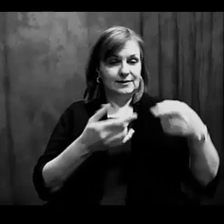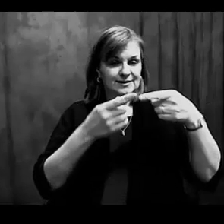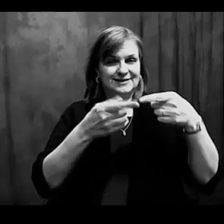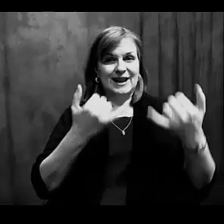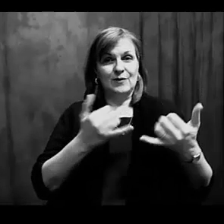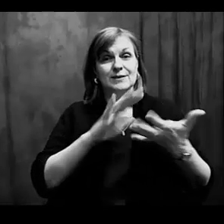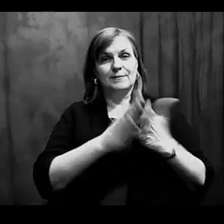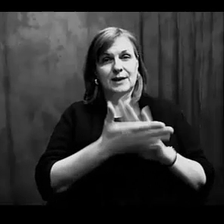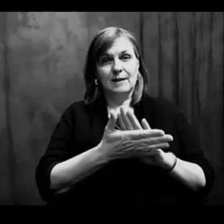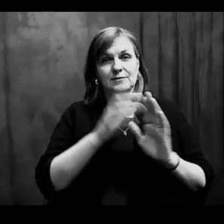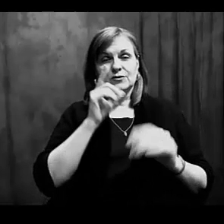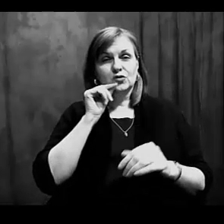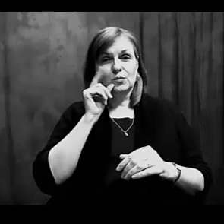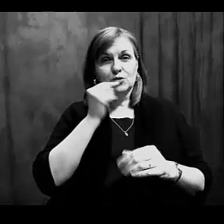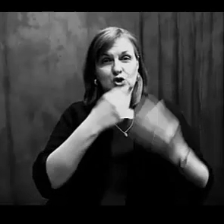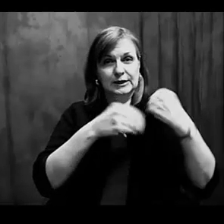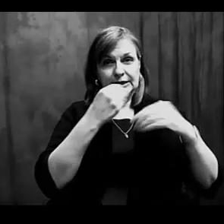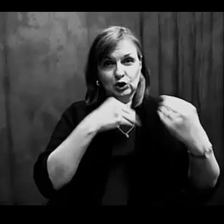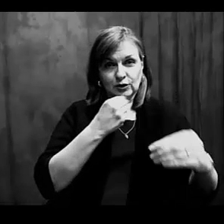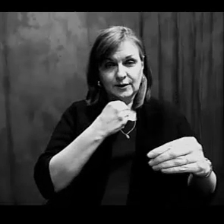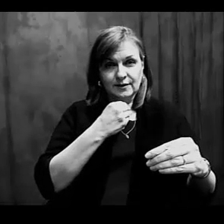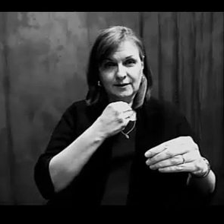he's easy this spot -- now he's bird dinner!!